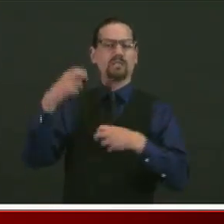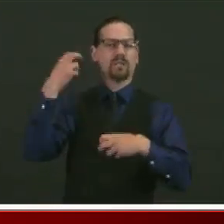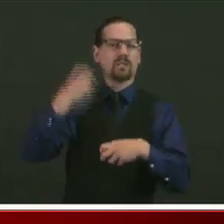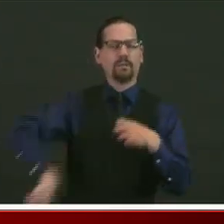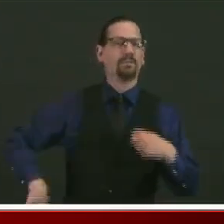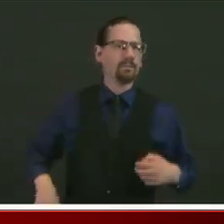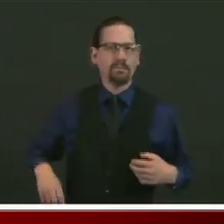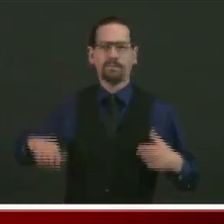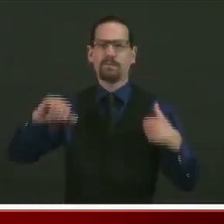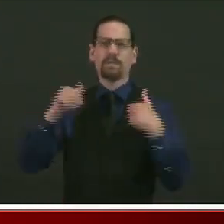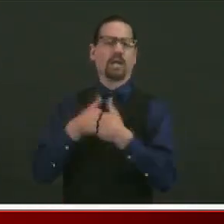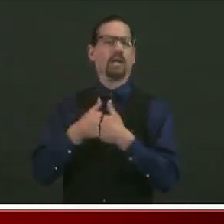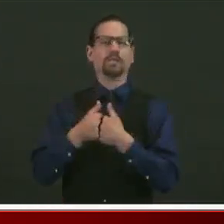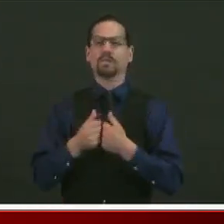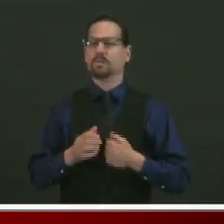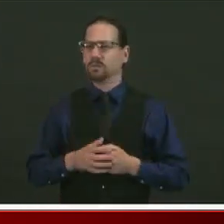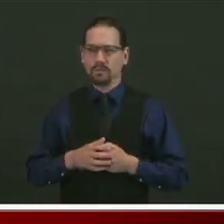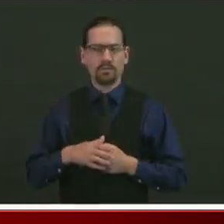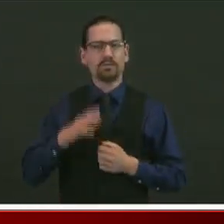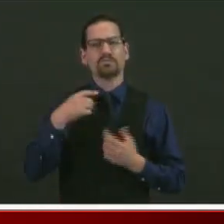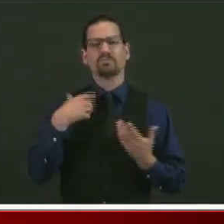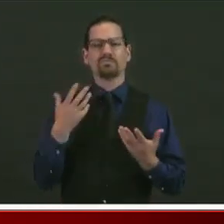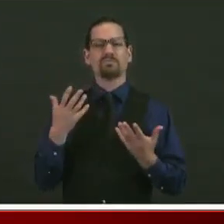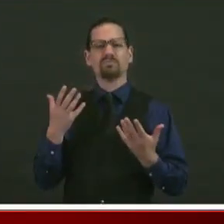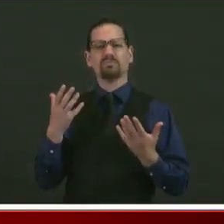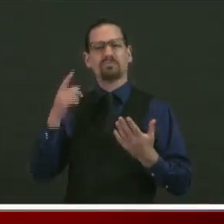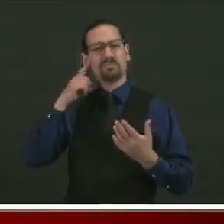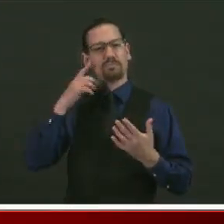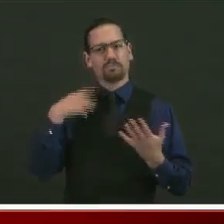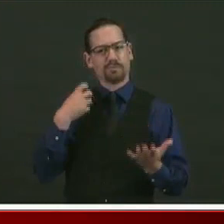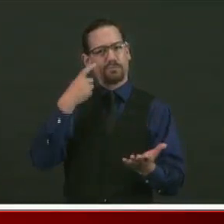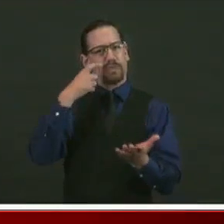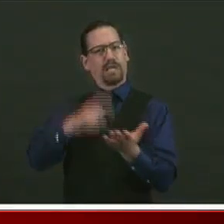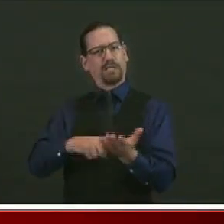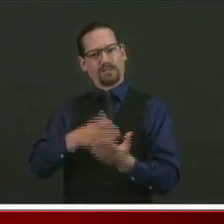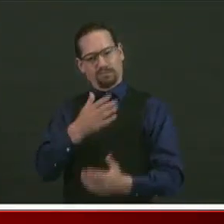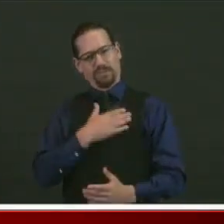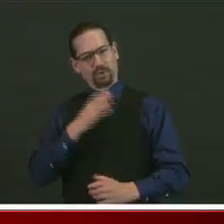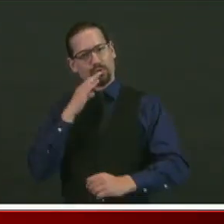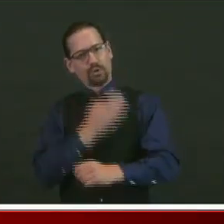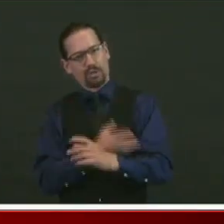2020 HAS BEEN HARD. I WANTED TO SHARE THIS, TOO.